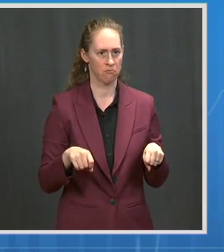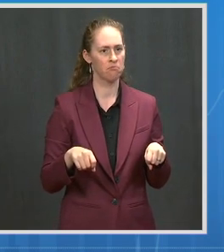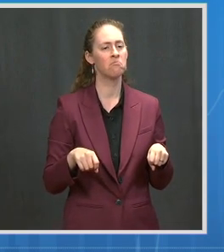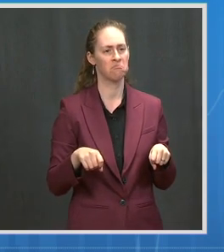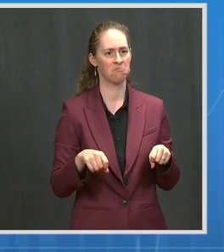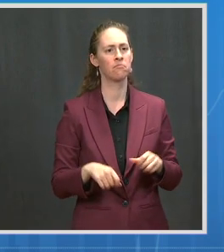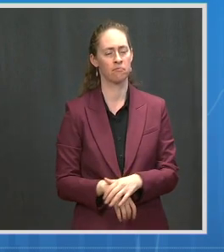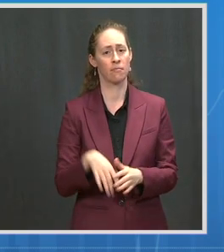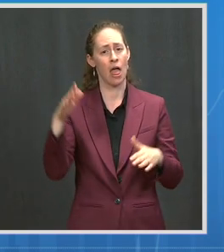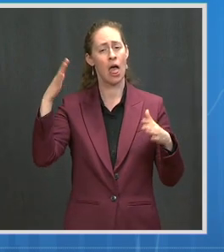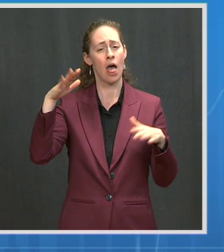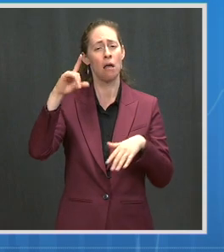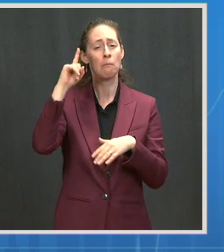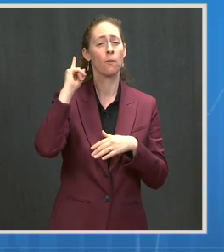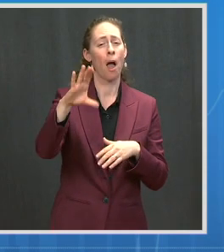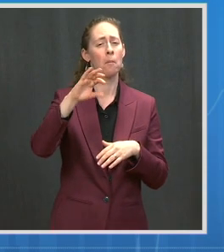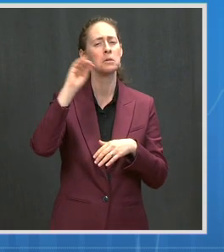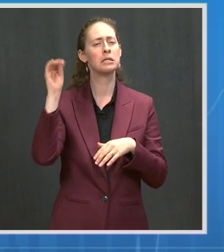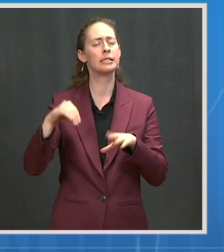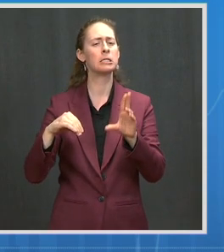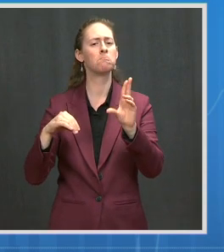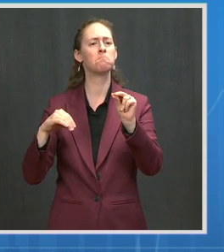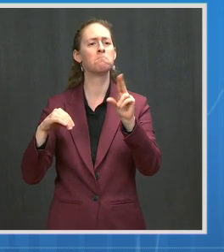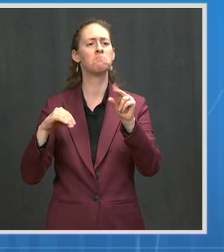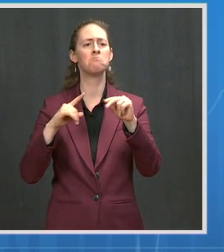And then on the last slide -- if we go to the last slide.